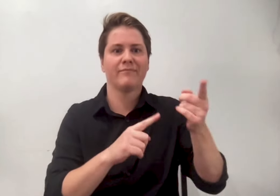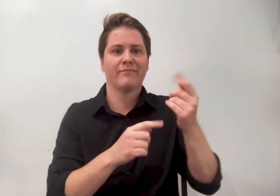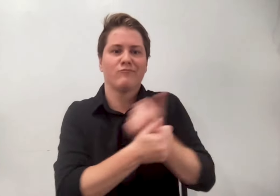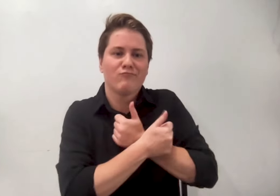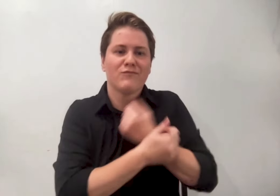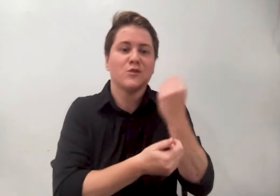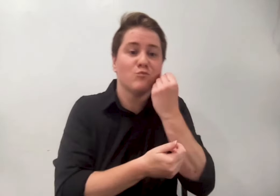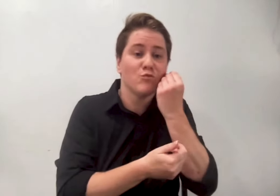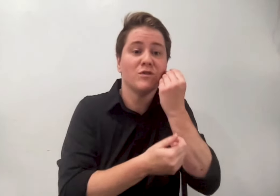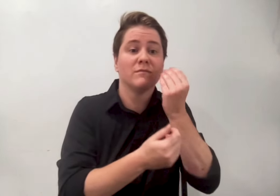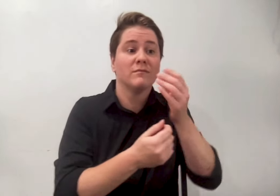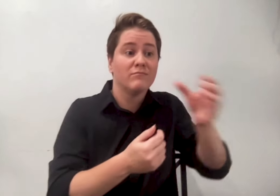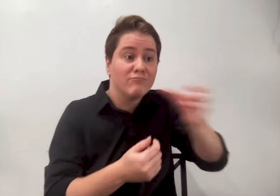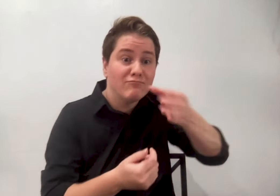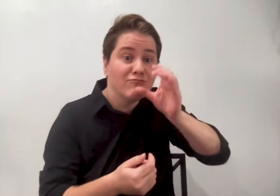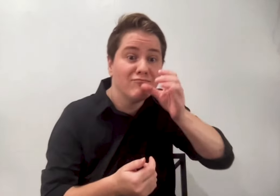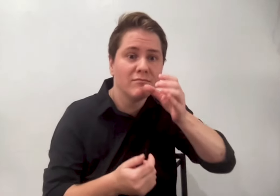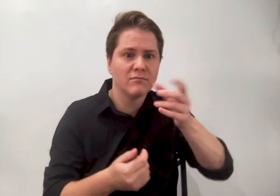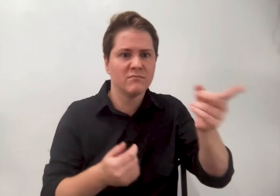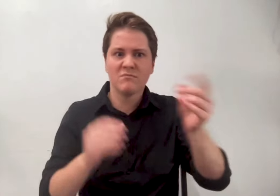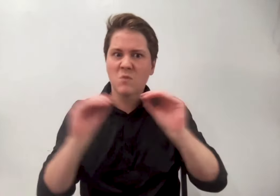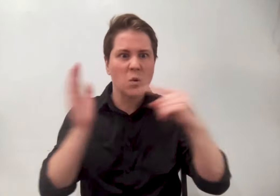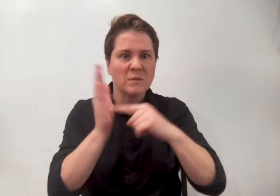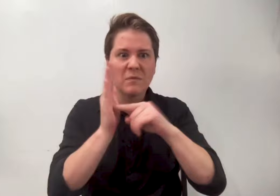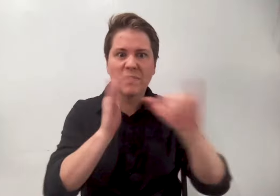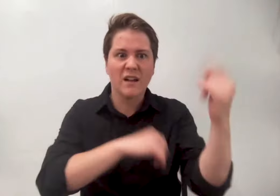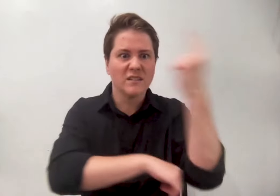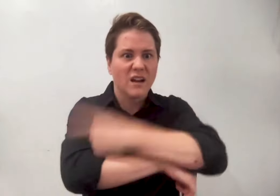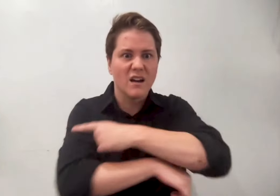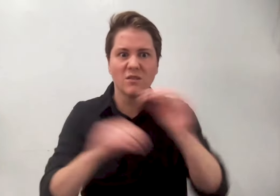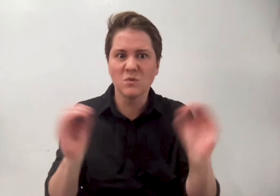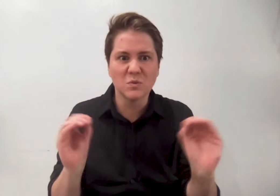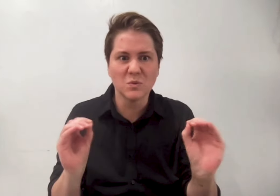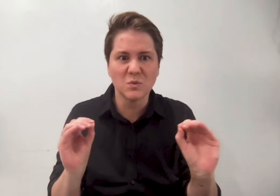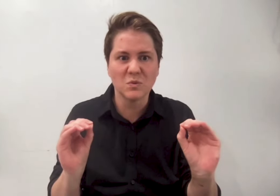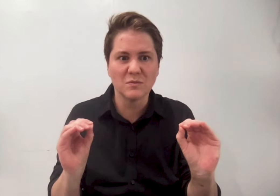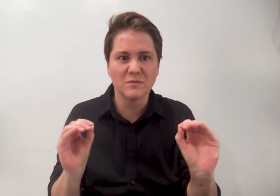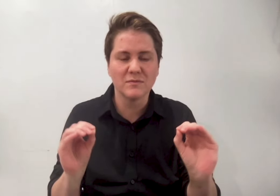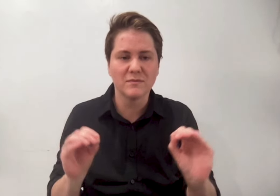and we hugged each other, gave kisses on the cheek, shared drinks with each other. They had no symptoms that day